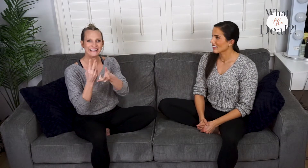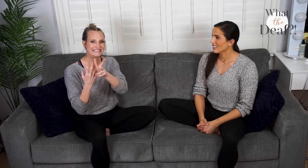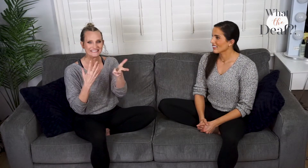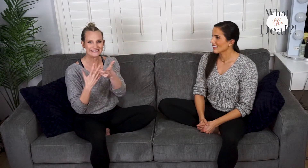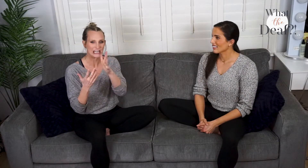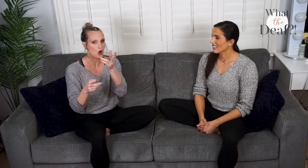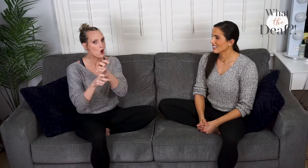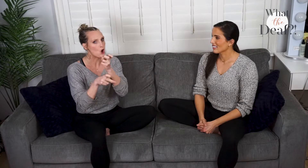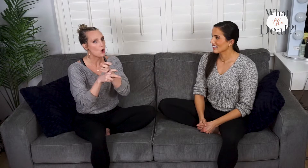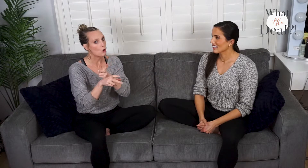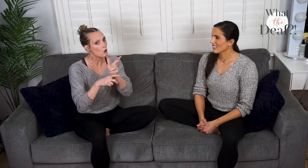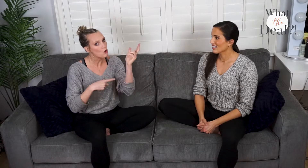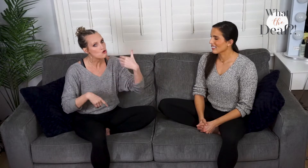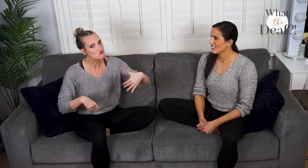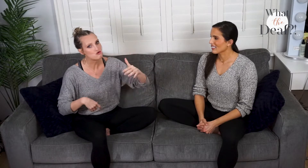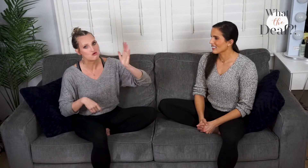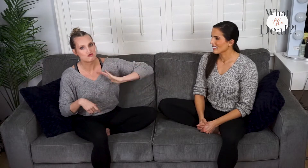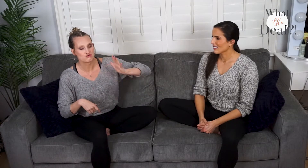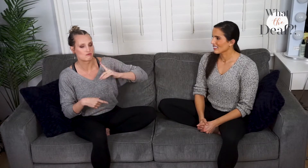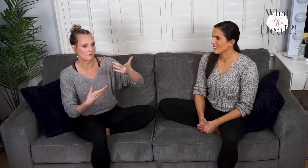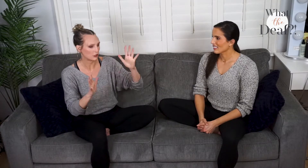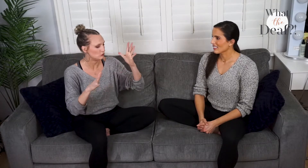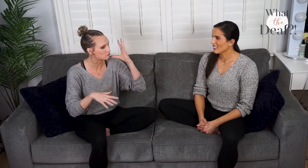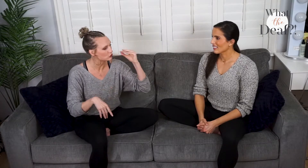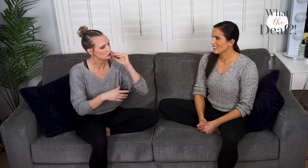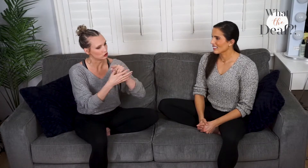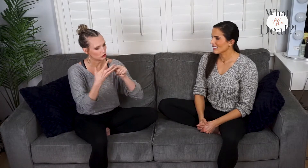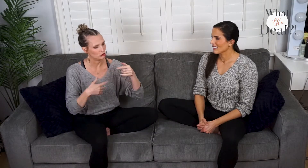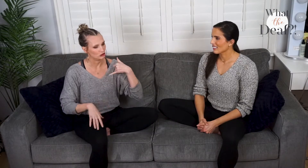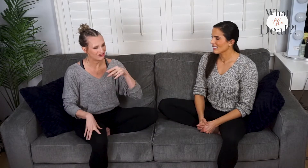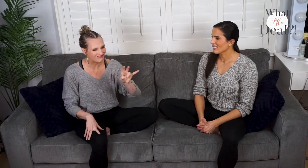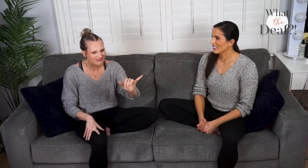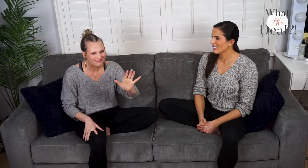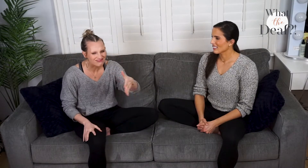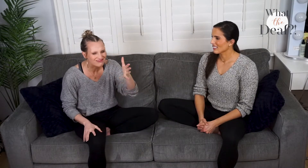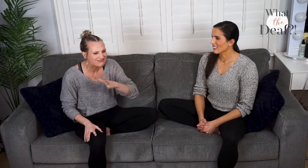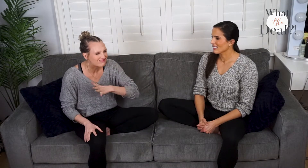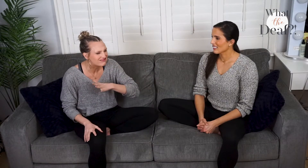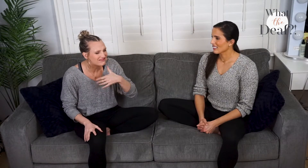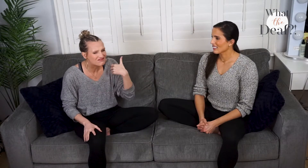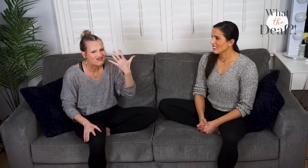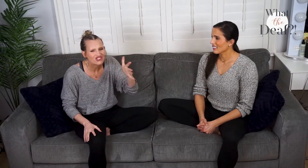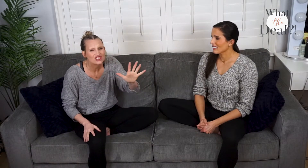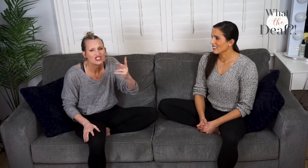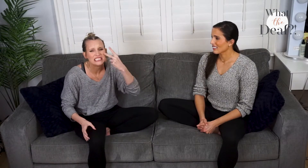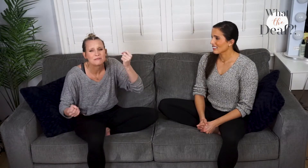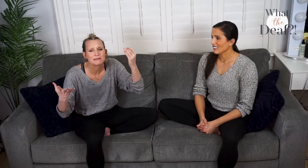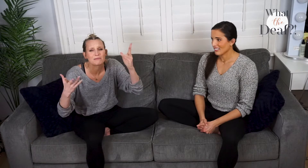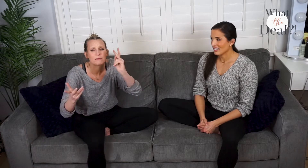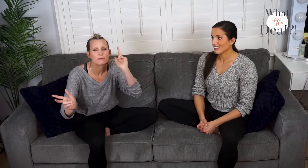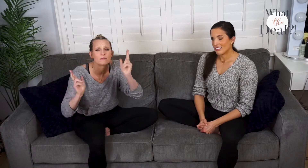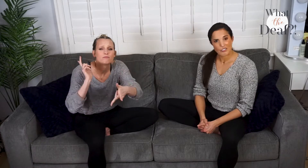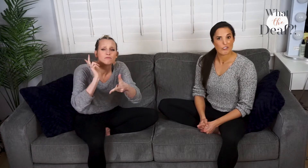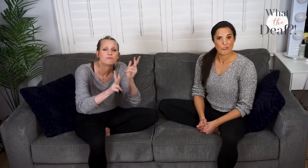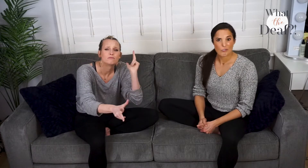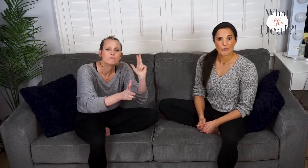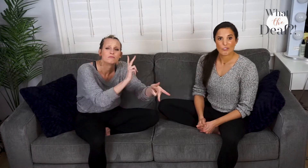and it's really hard to drive on the sand." And my dad had experienced it before and I'm like, "Dad, it's fine." Like I saw so many people on the beach